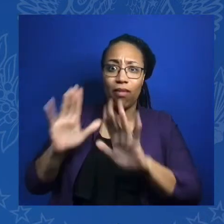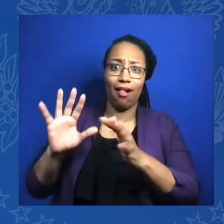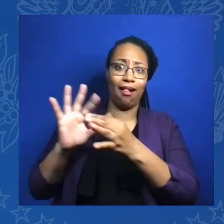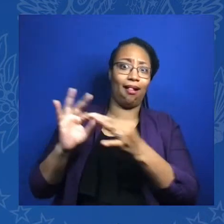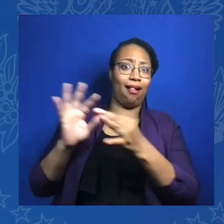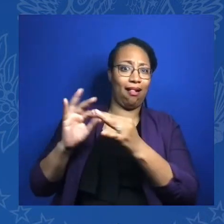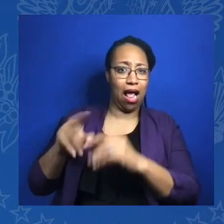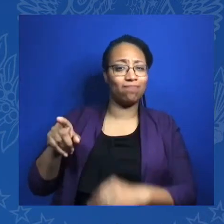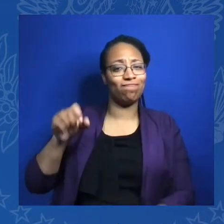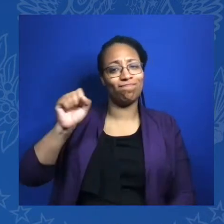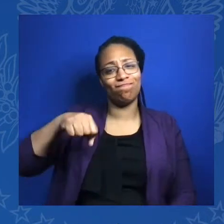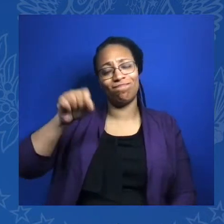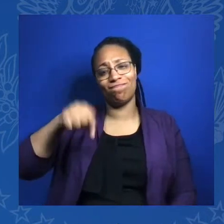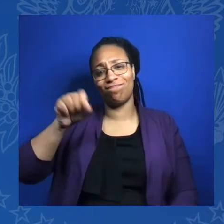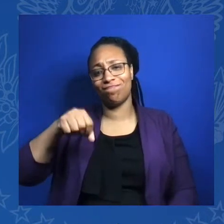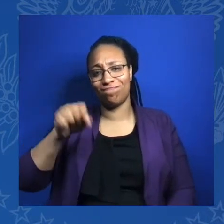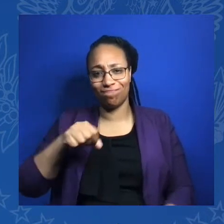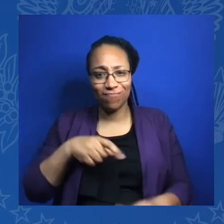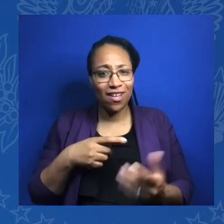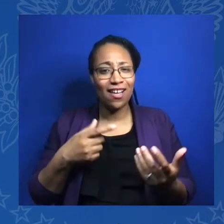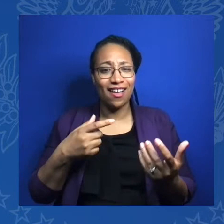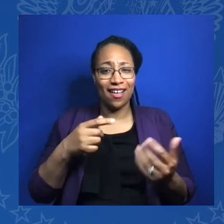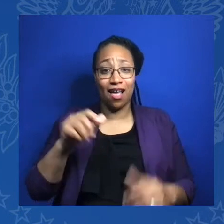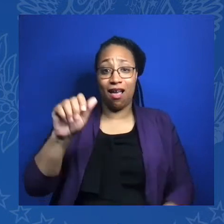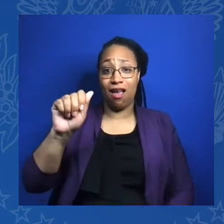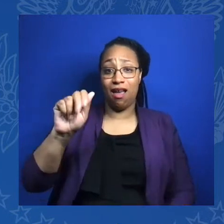was a fearless journalist and a future lawyer.